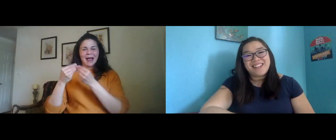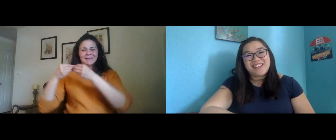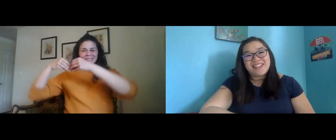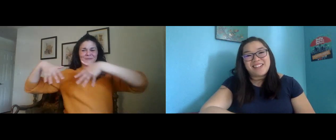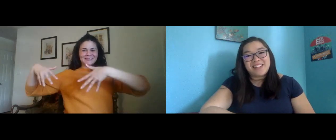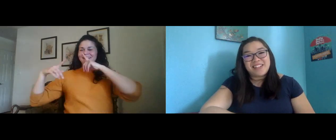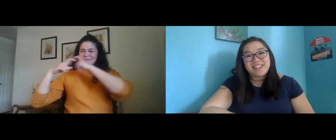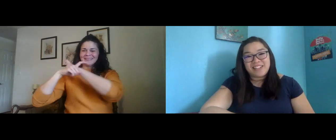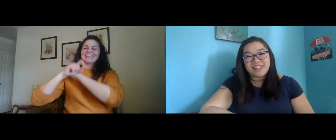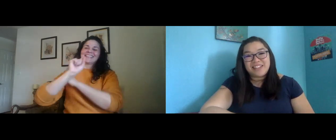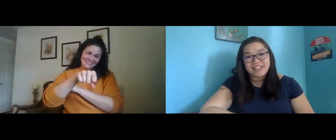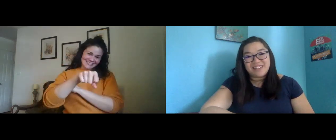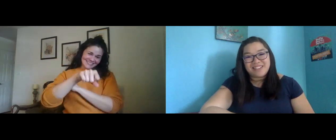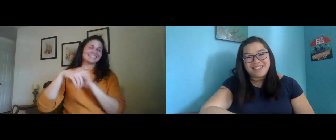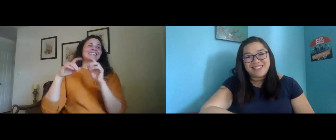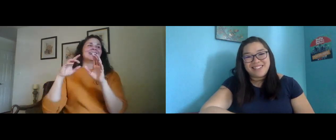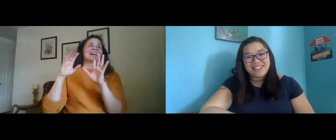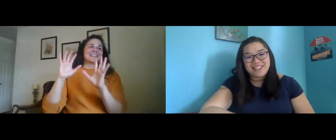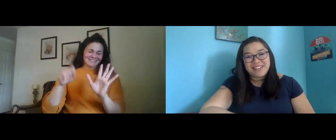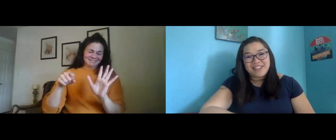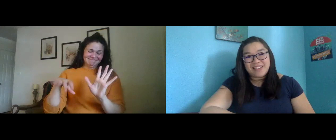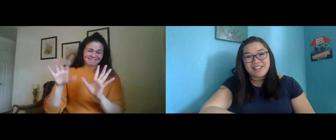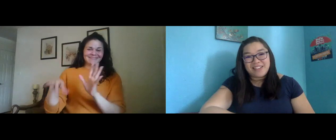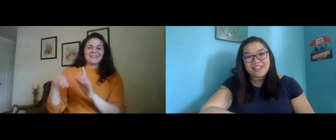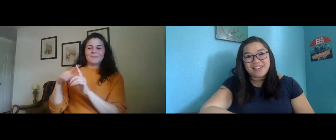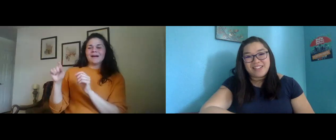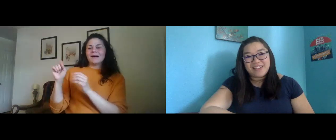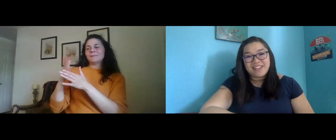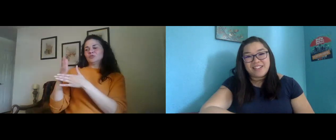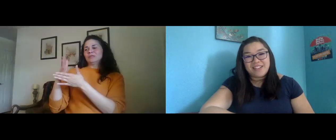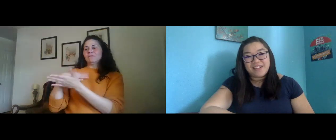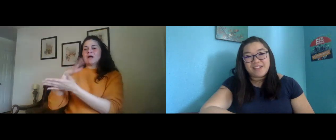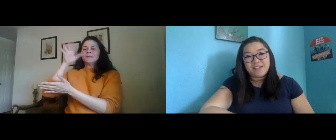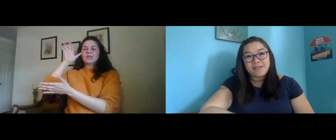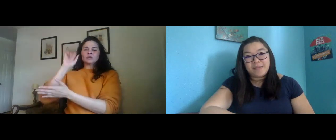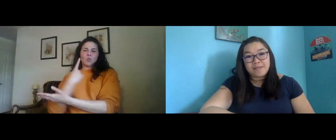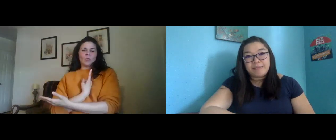I’m aware my family tree is a bit complex, yes: Between my parents having me as their only child,